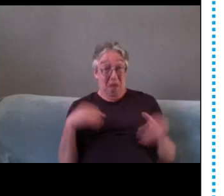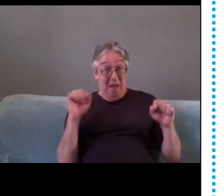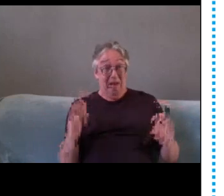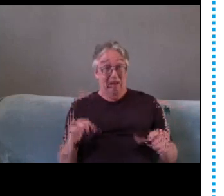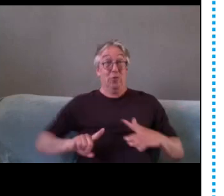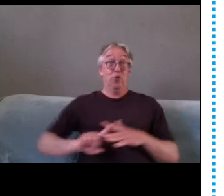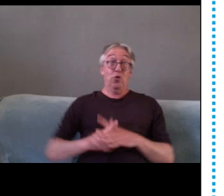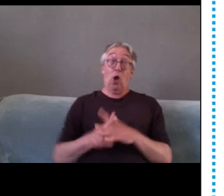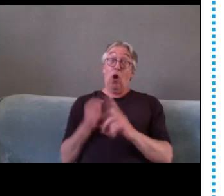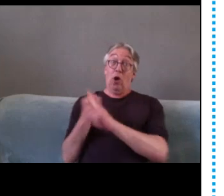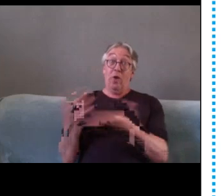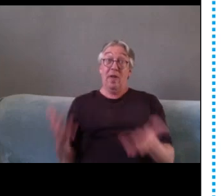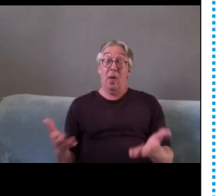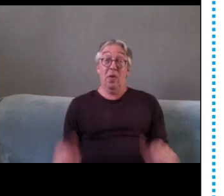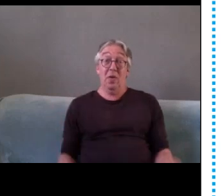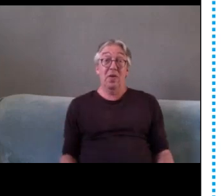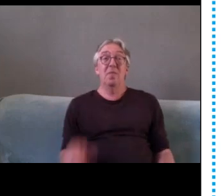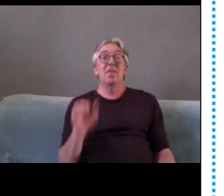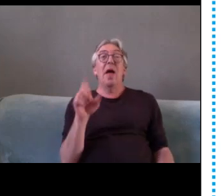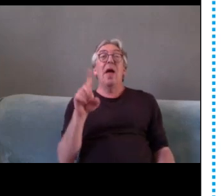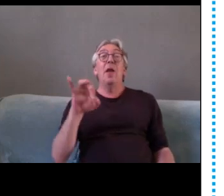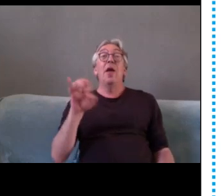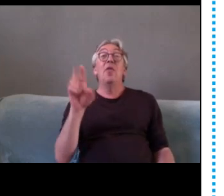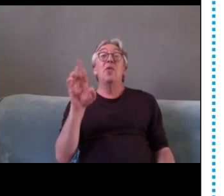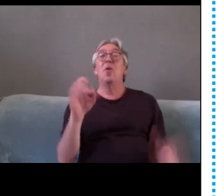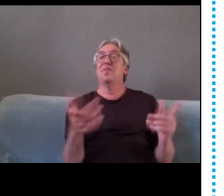Really depends on what state the country is